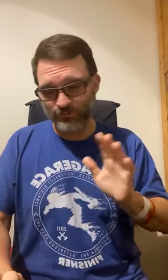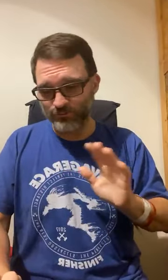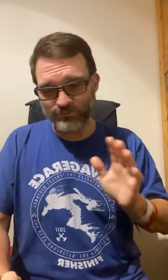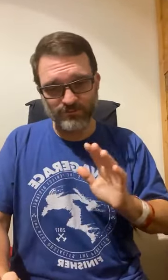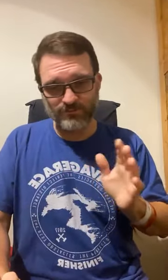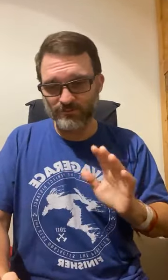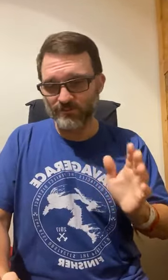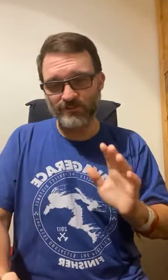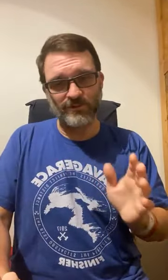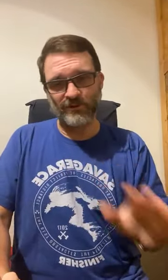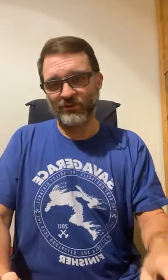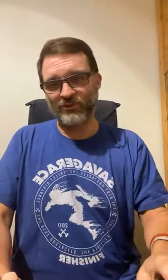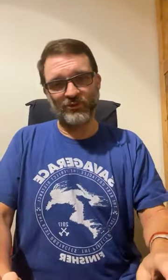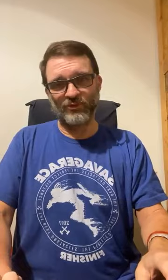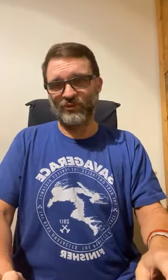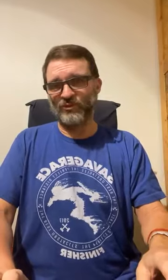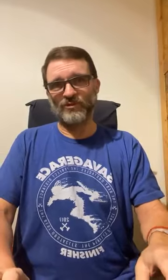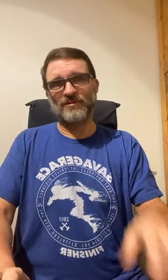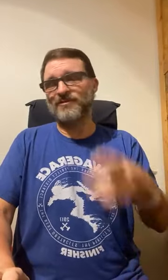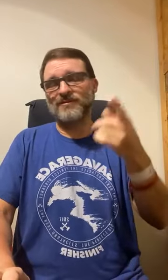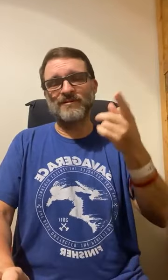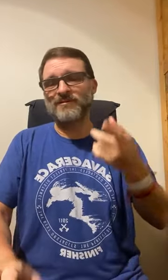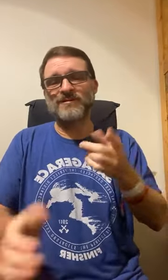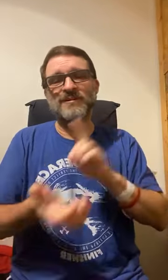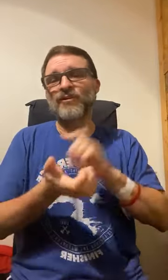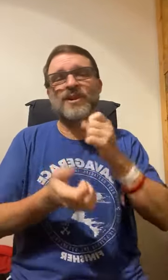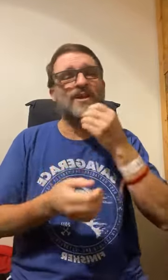But more than that. No, no I can't.